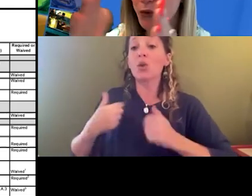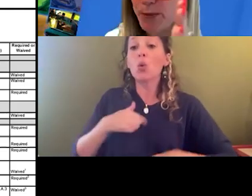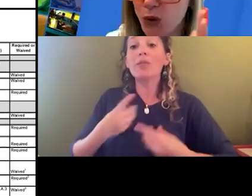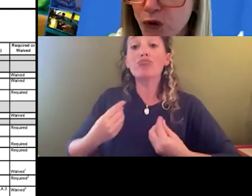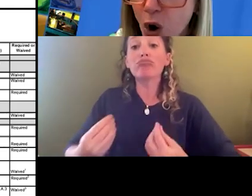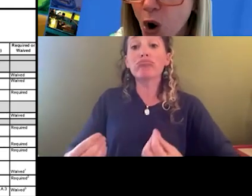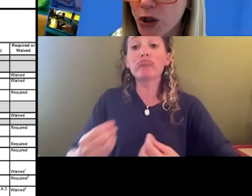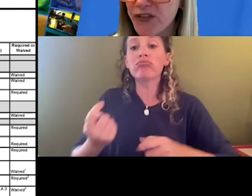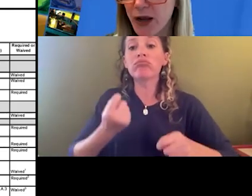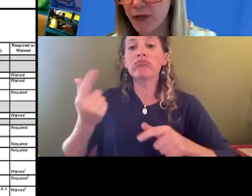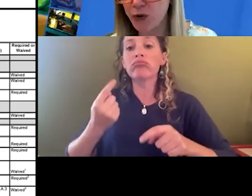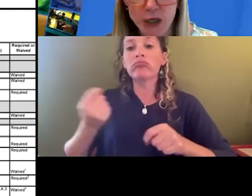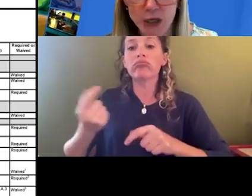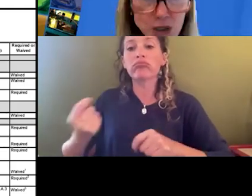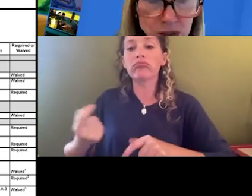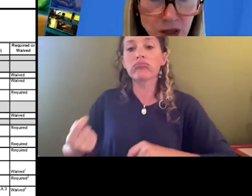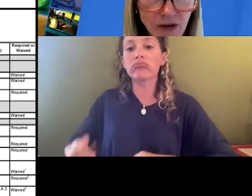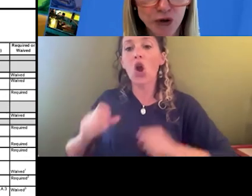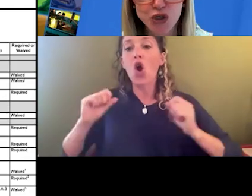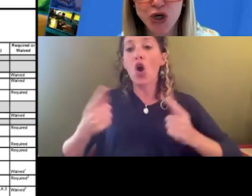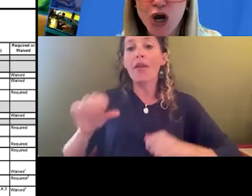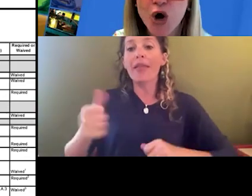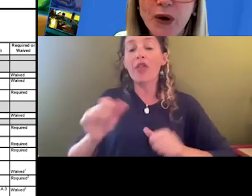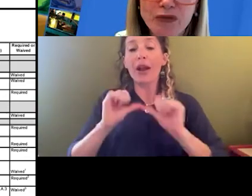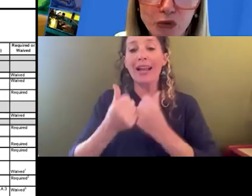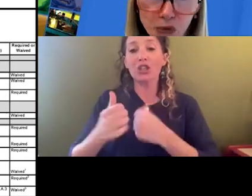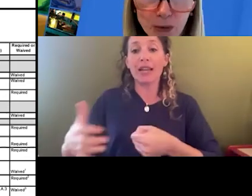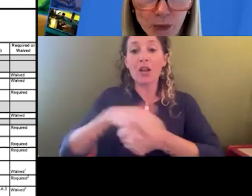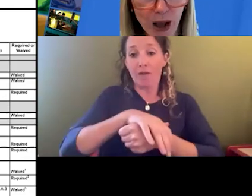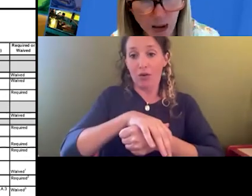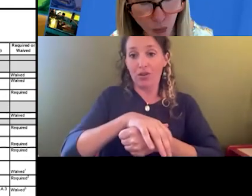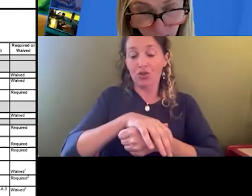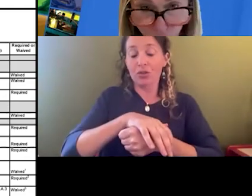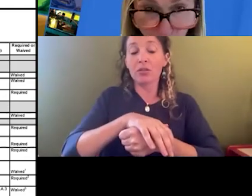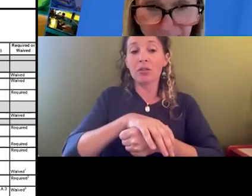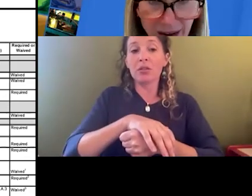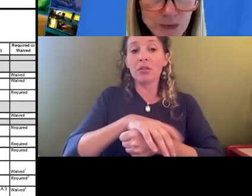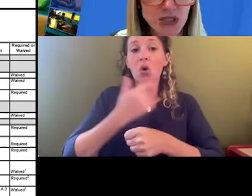remove all of the other agencies coverage. We've renamed it,